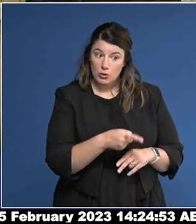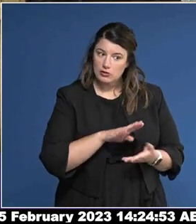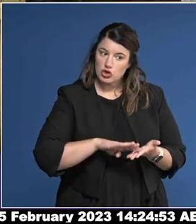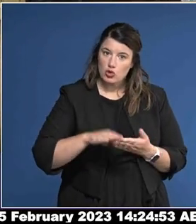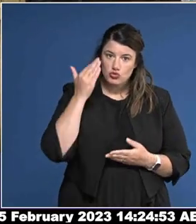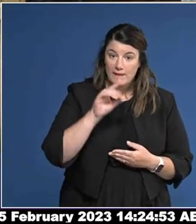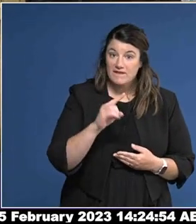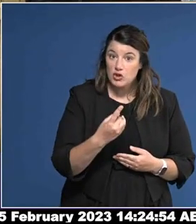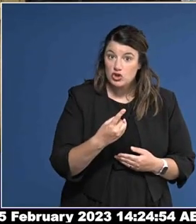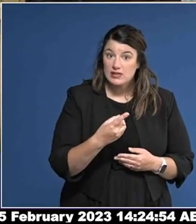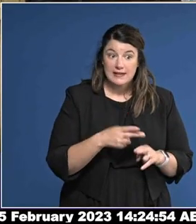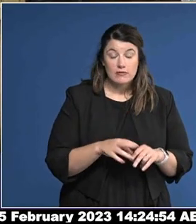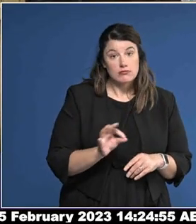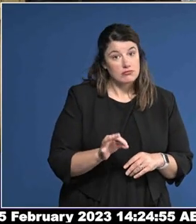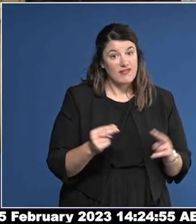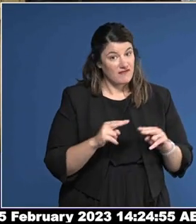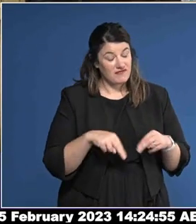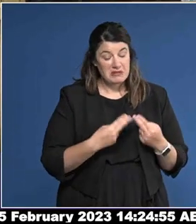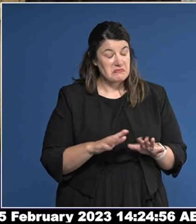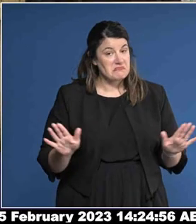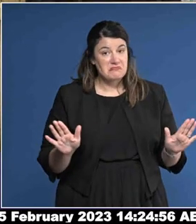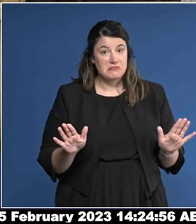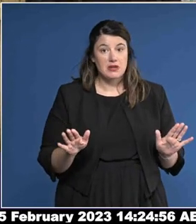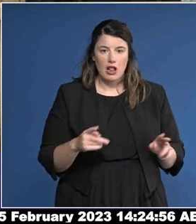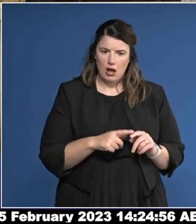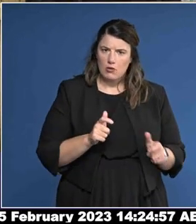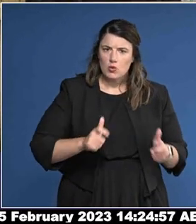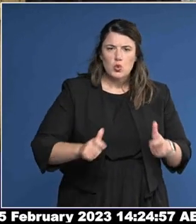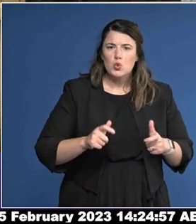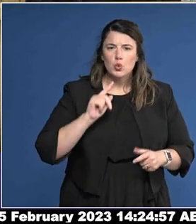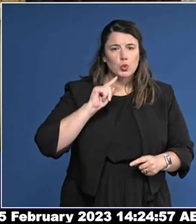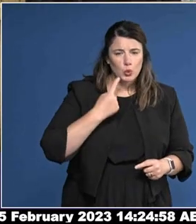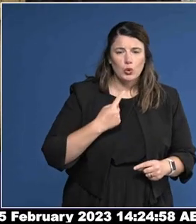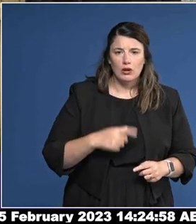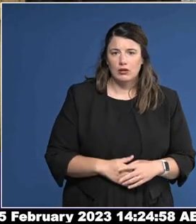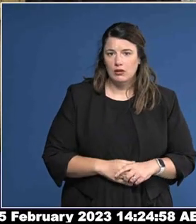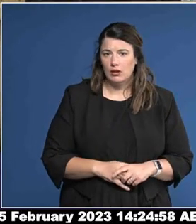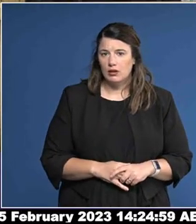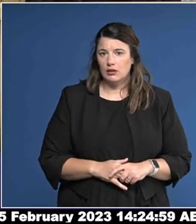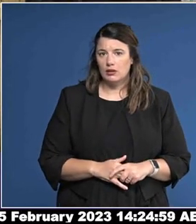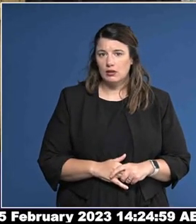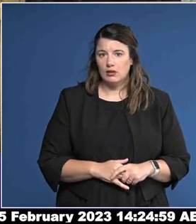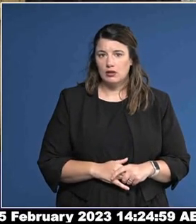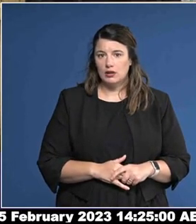And I think often - not to take away from the seriousness of the more well-known